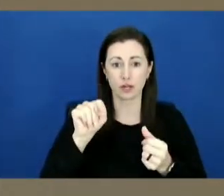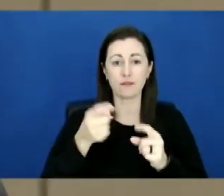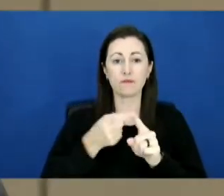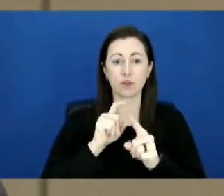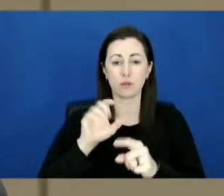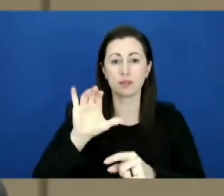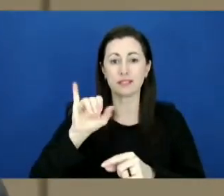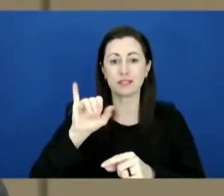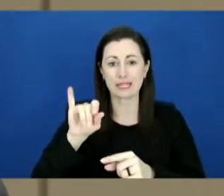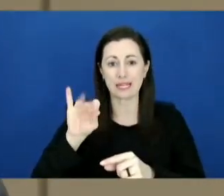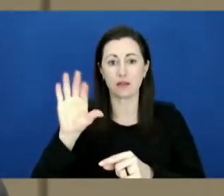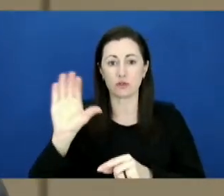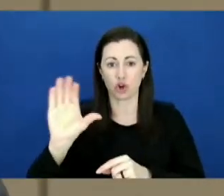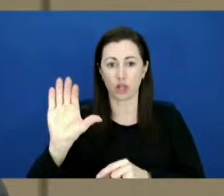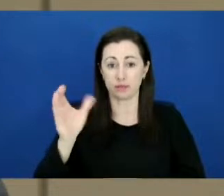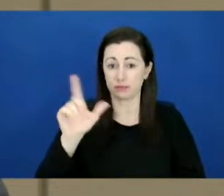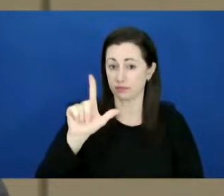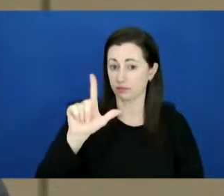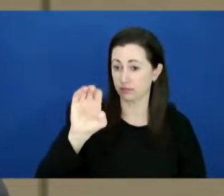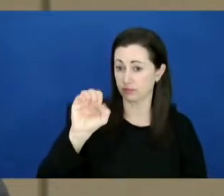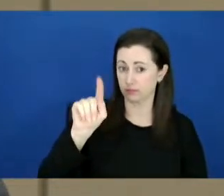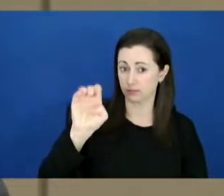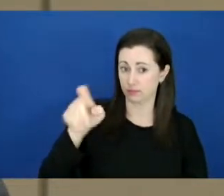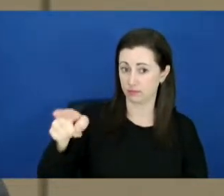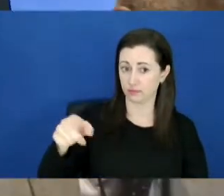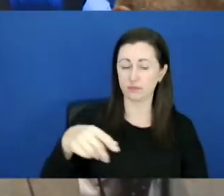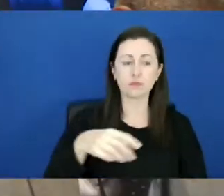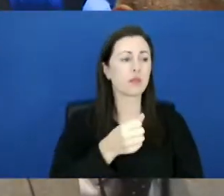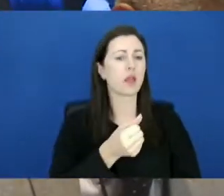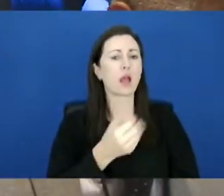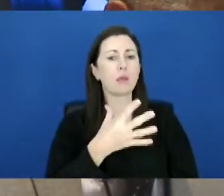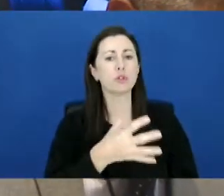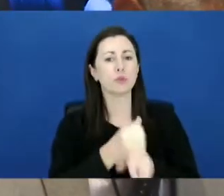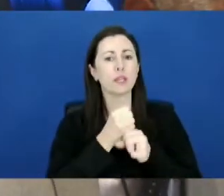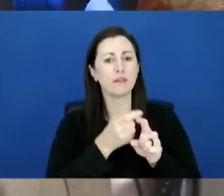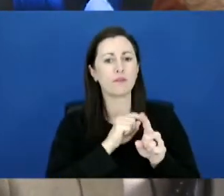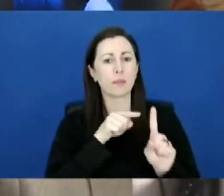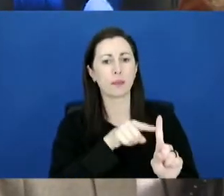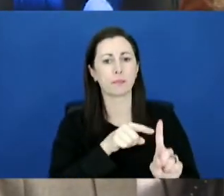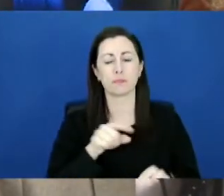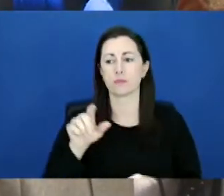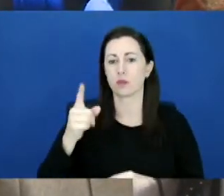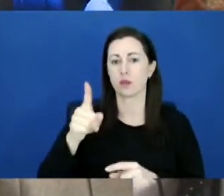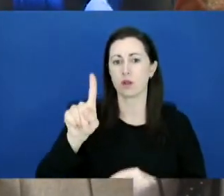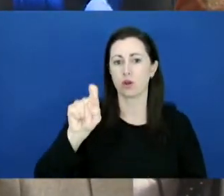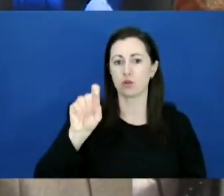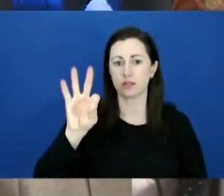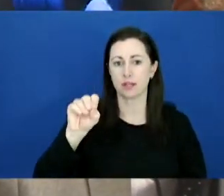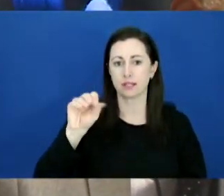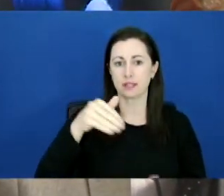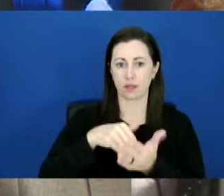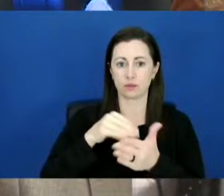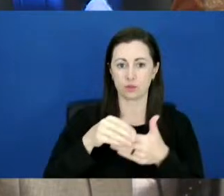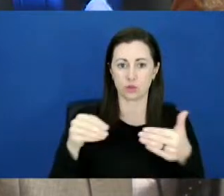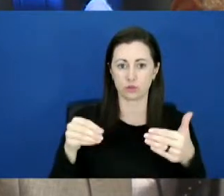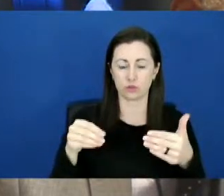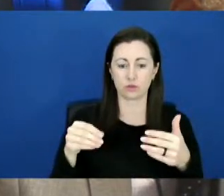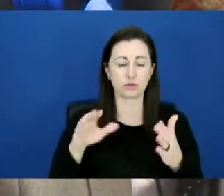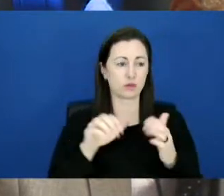GRANT APPLICATION, EMERGENCY SOLUTIONS GRANT FROM THE CITY OF CHARLOTTE, COMMISSIONER LEAKE. HOW MUCH ARE WE